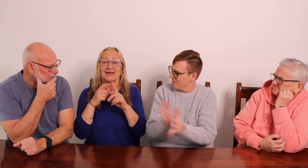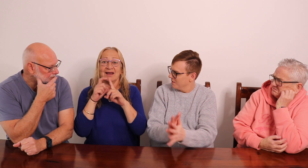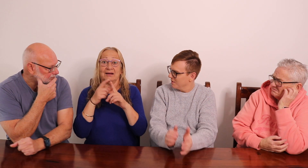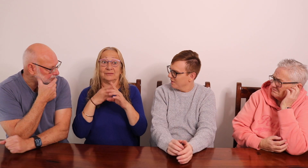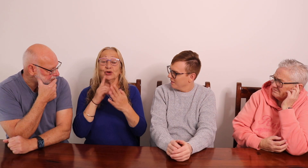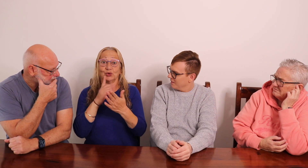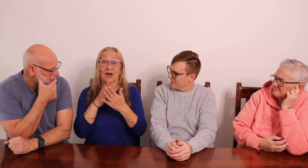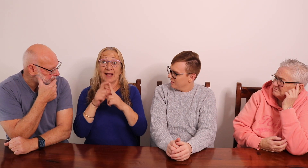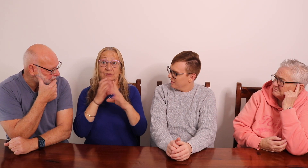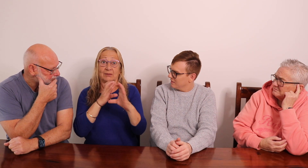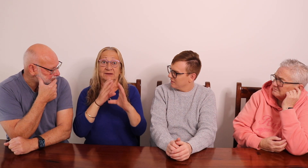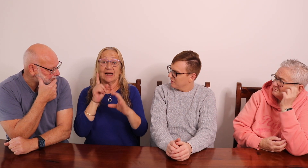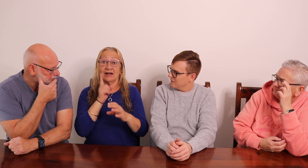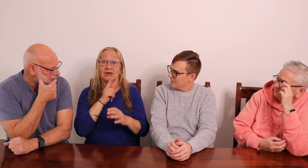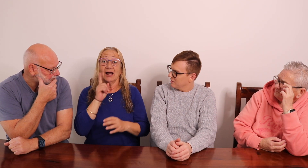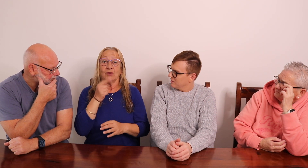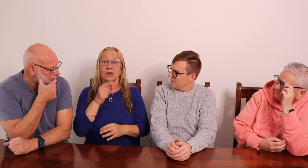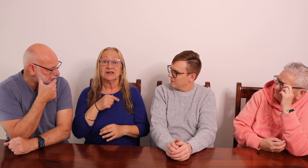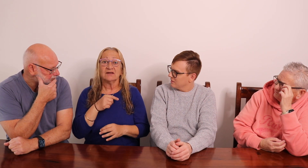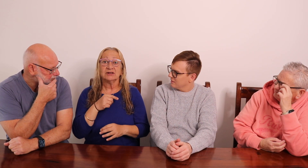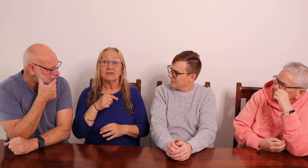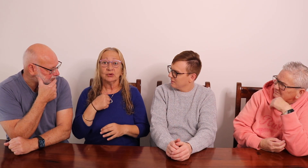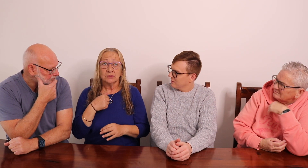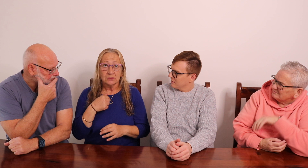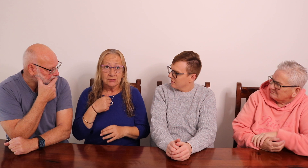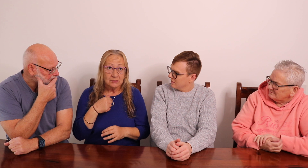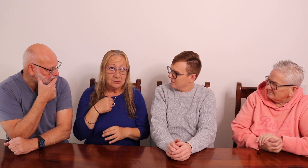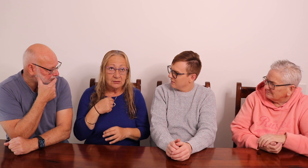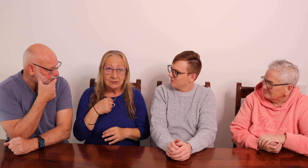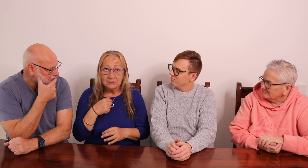M: To be honest, it's been hard for me to communicate with hearing people because I had to rely on lipreading